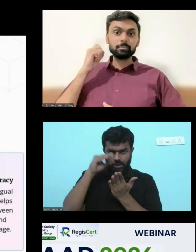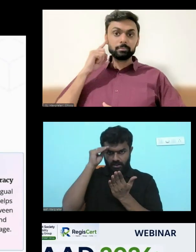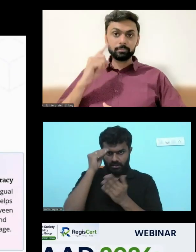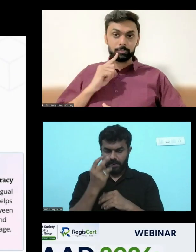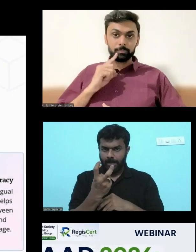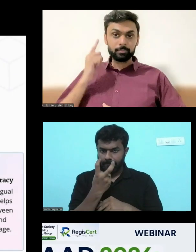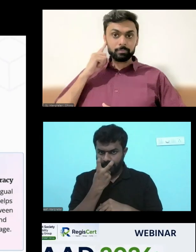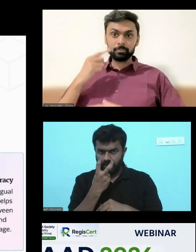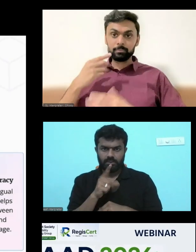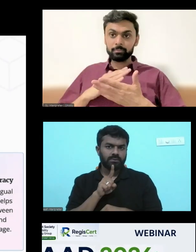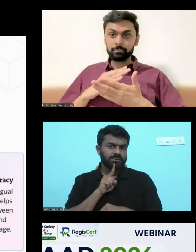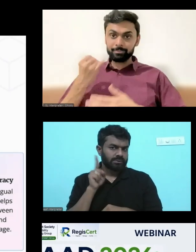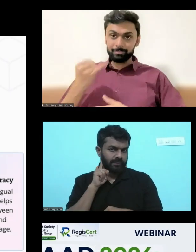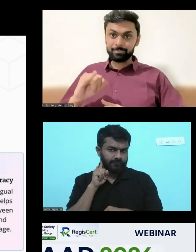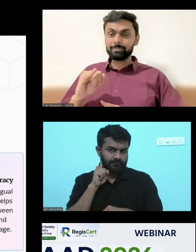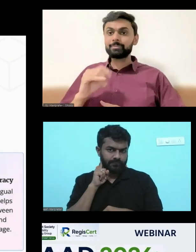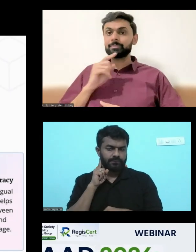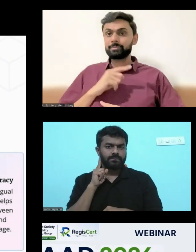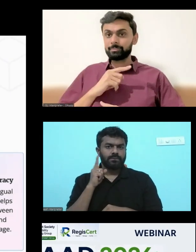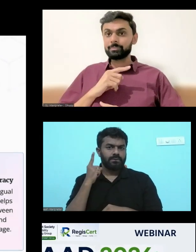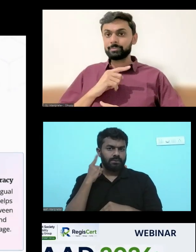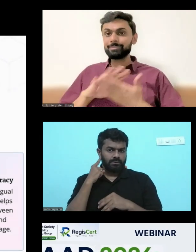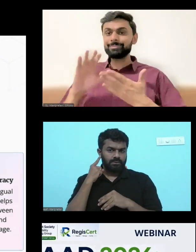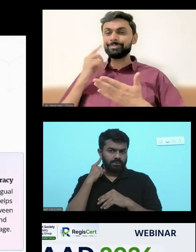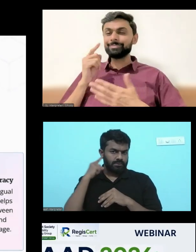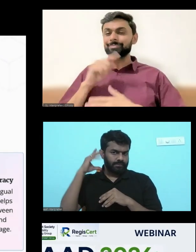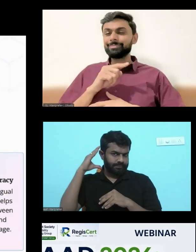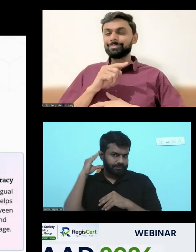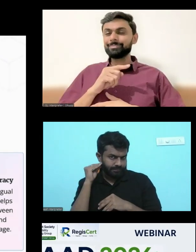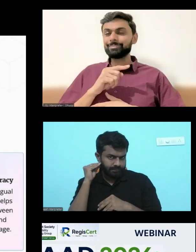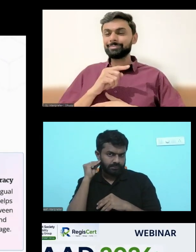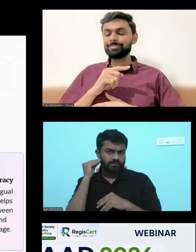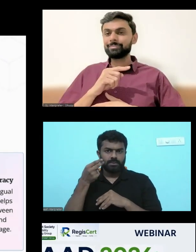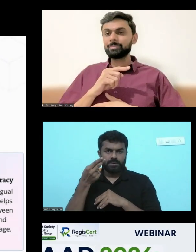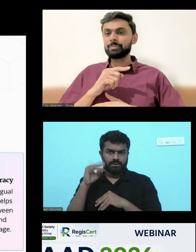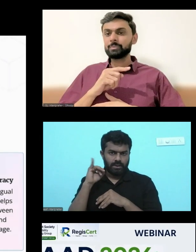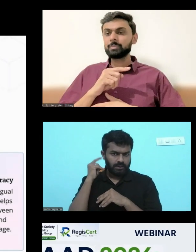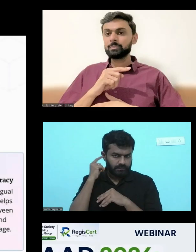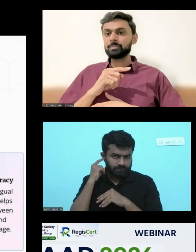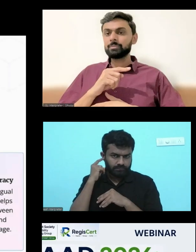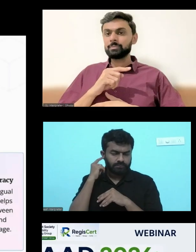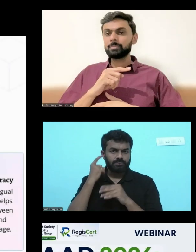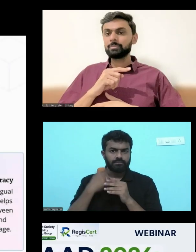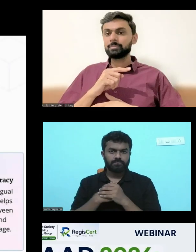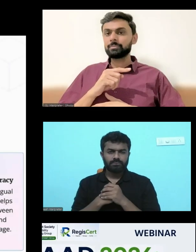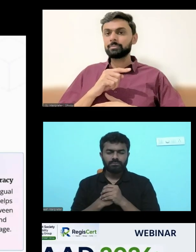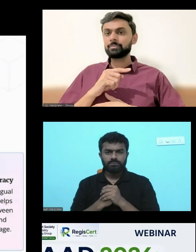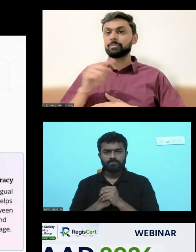rely on screen reader and many more tools and neurodivergent students means those with autism